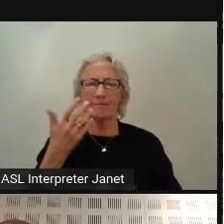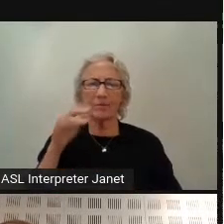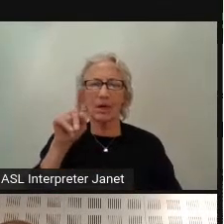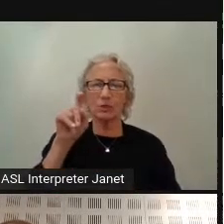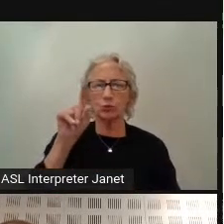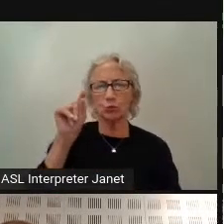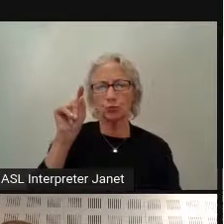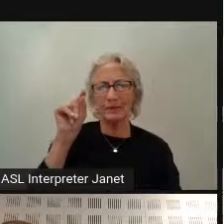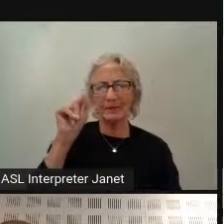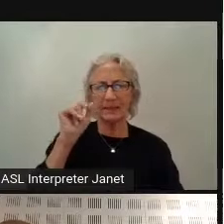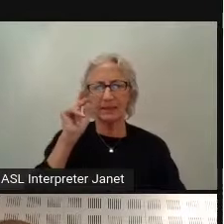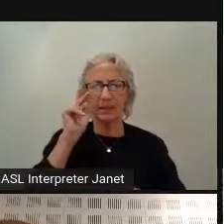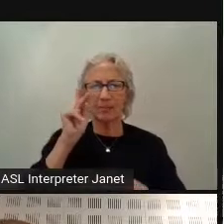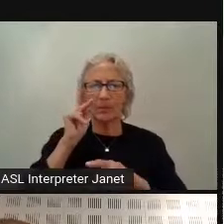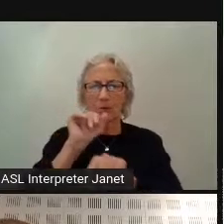1811. And